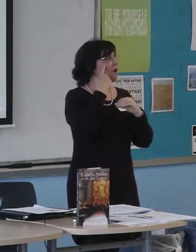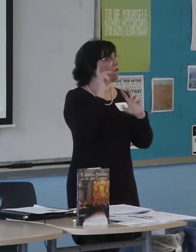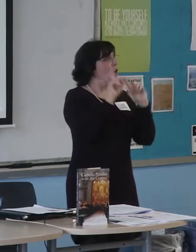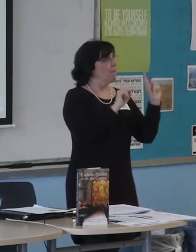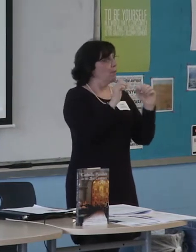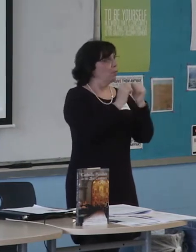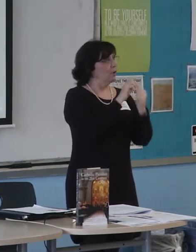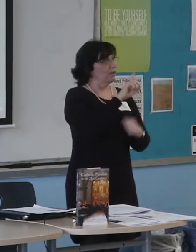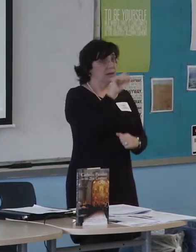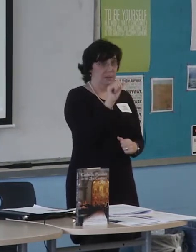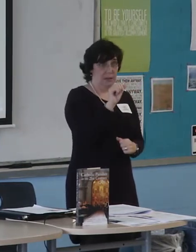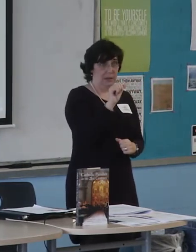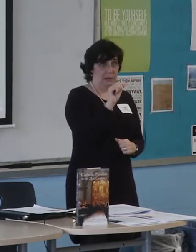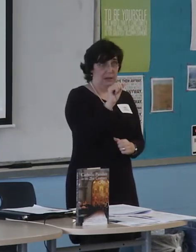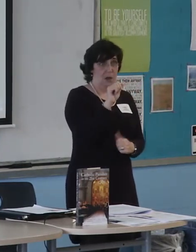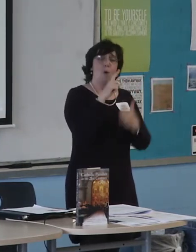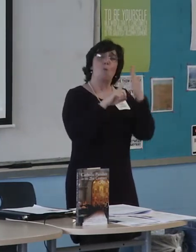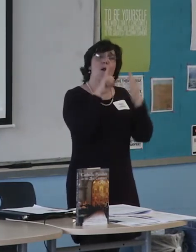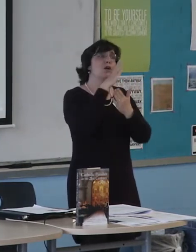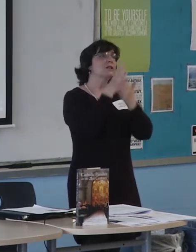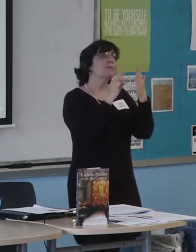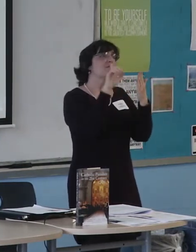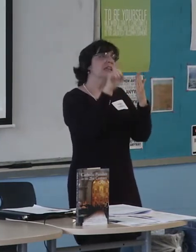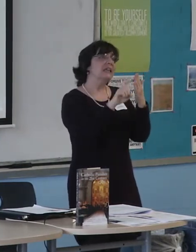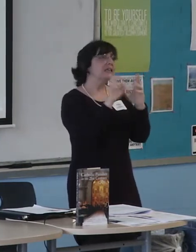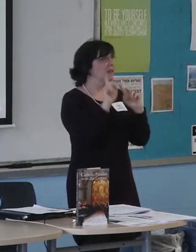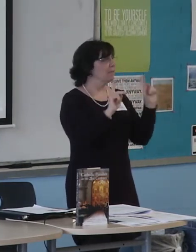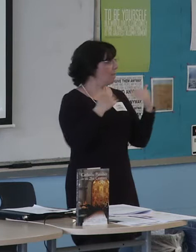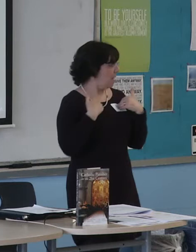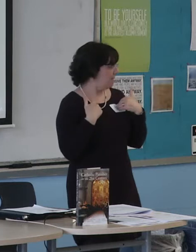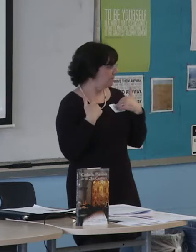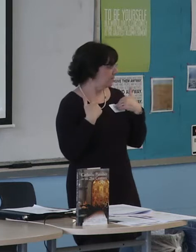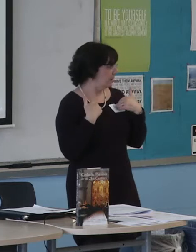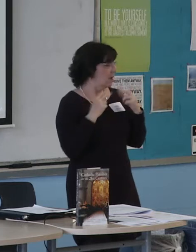disabilities, and what are some of the needs that they have. A very simple and